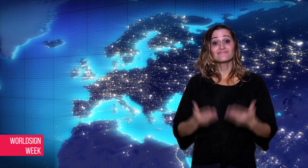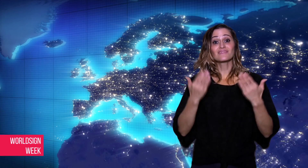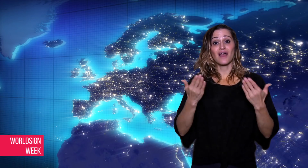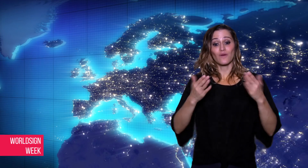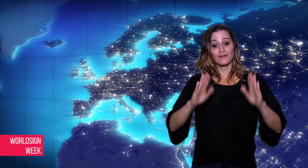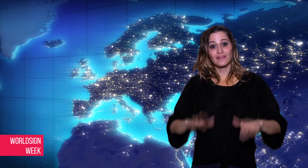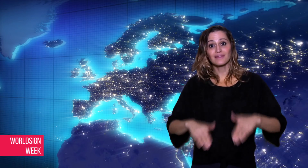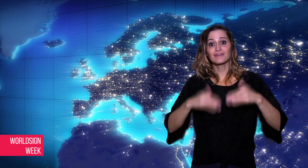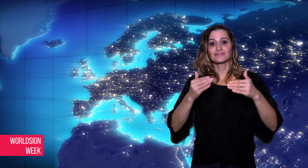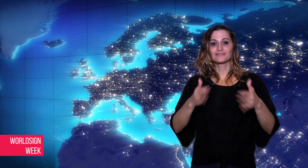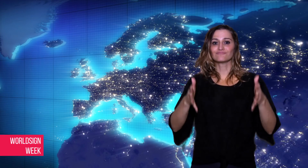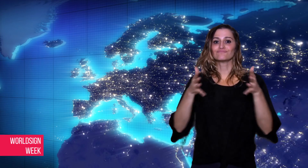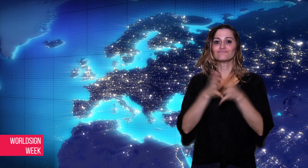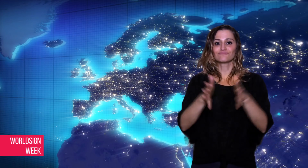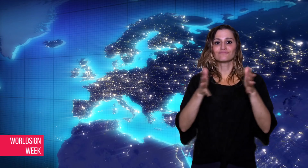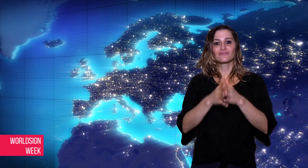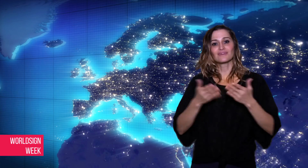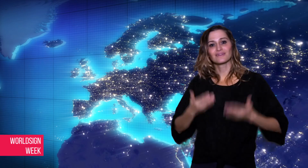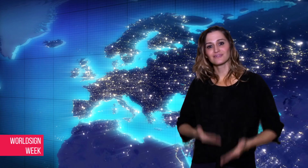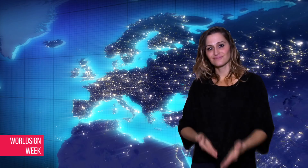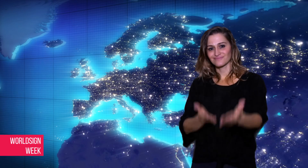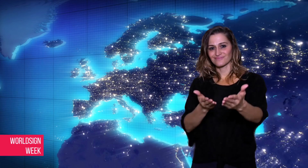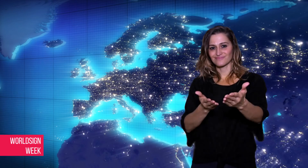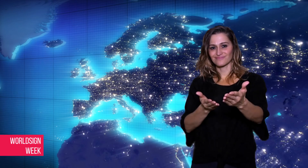Now, let’s go to next story.